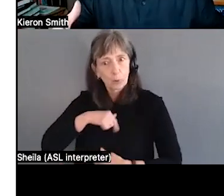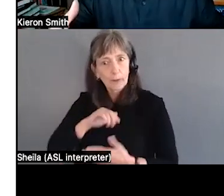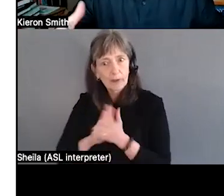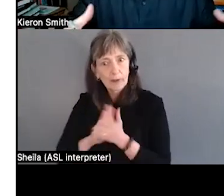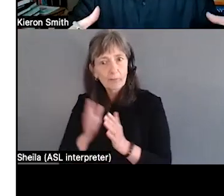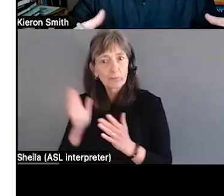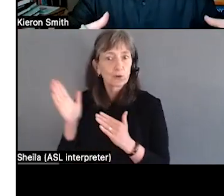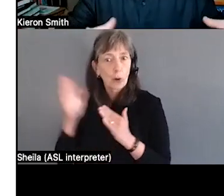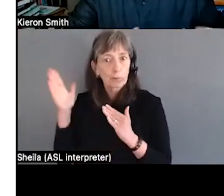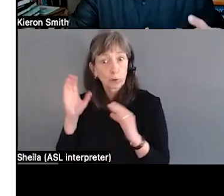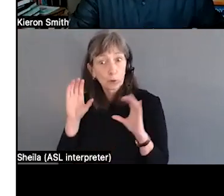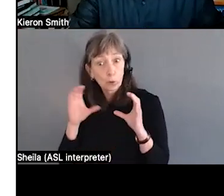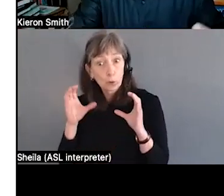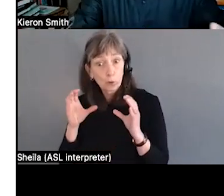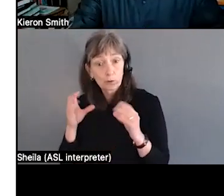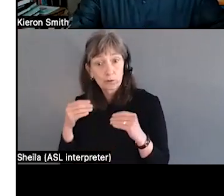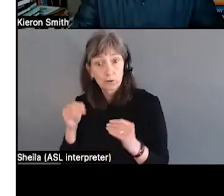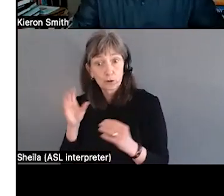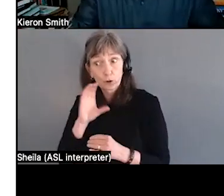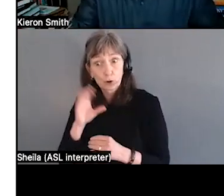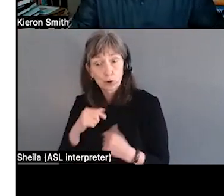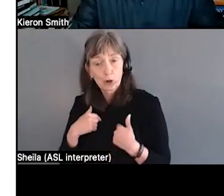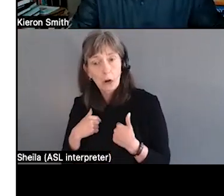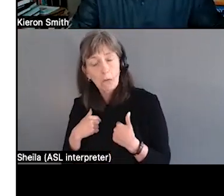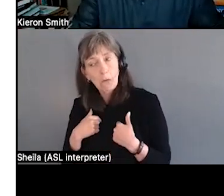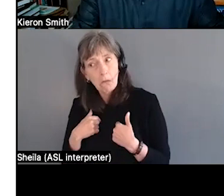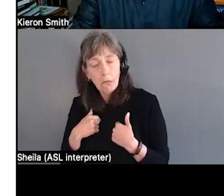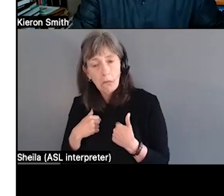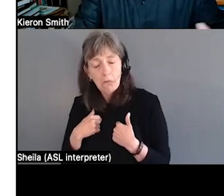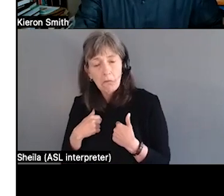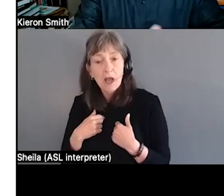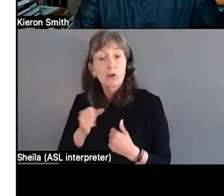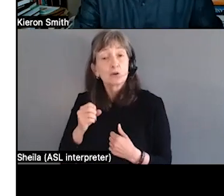where you could say, "Well, I'm gonna filter this as a particular bookshop that's interested